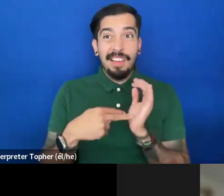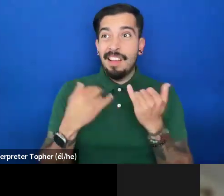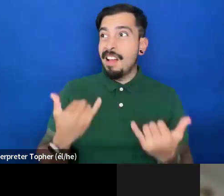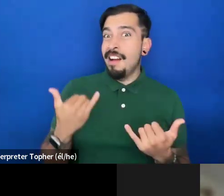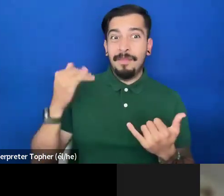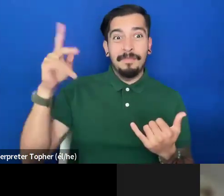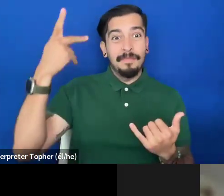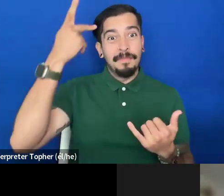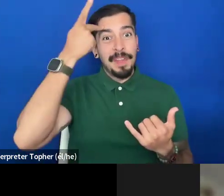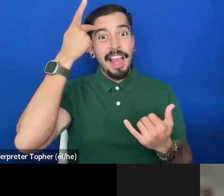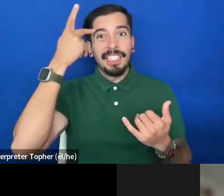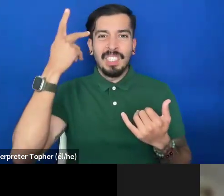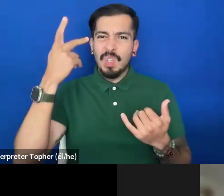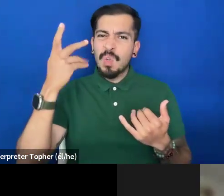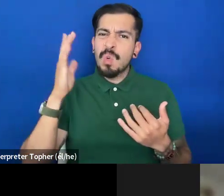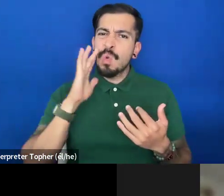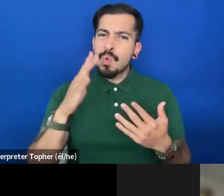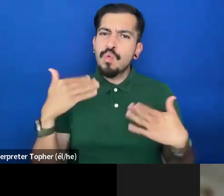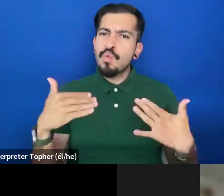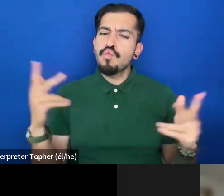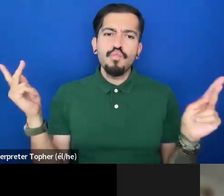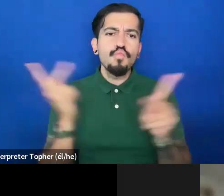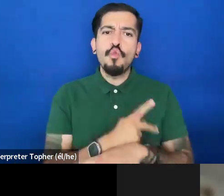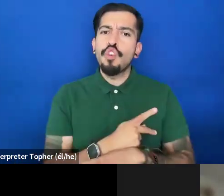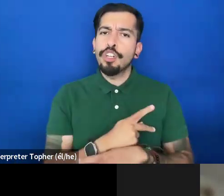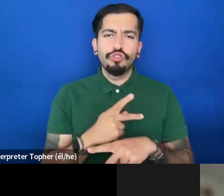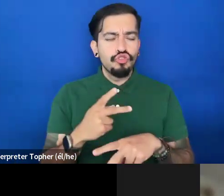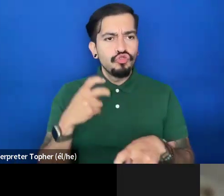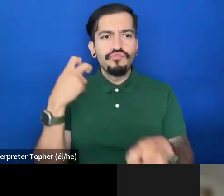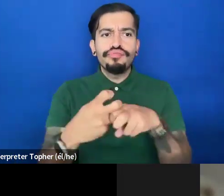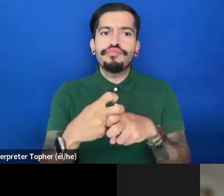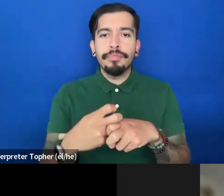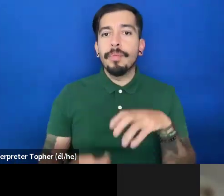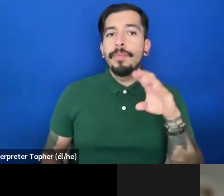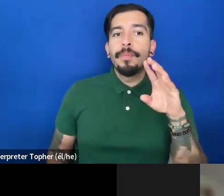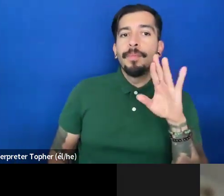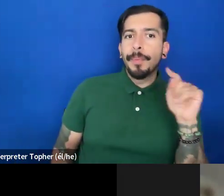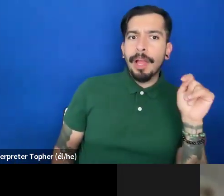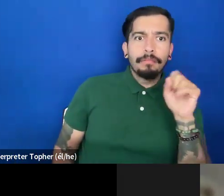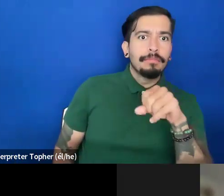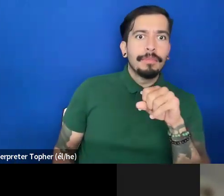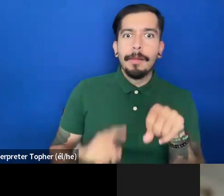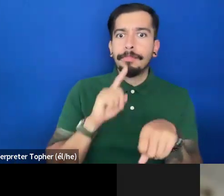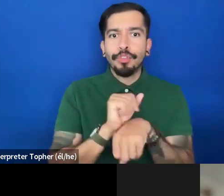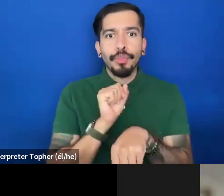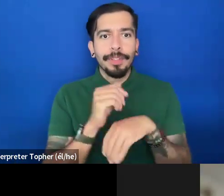Absolutely. Thank you, Guadalupe. All so, so connected. And we're gonna get to that action piece in the next question.